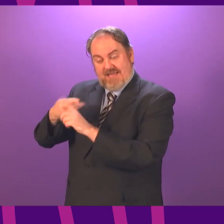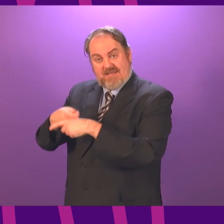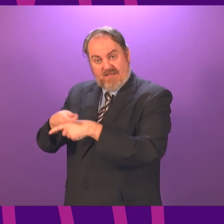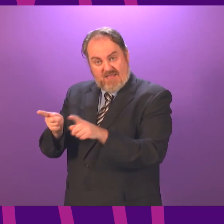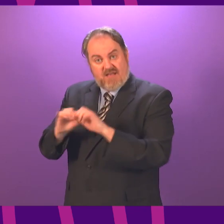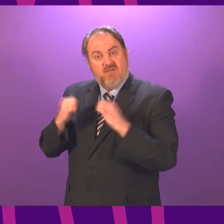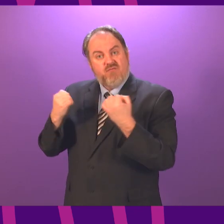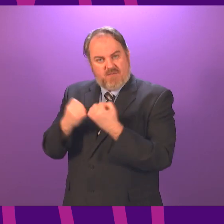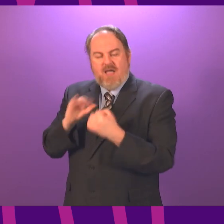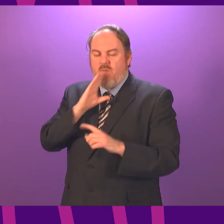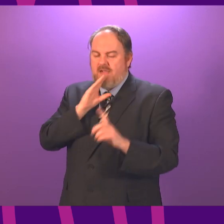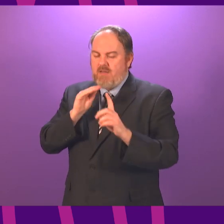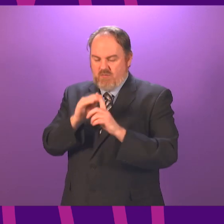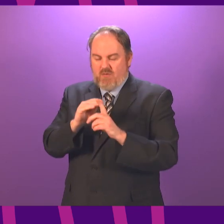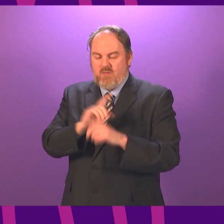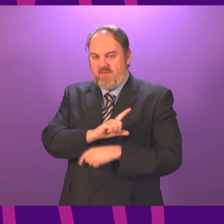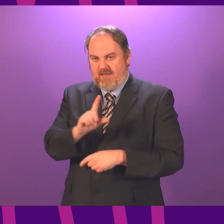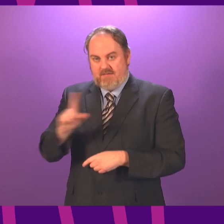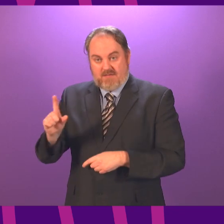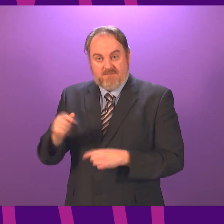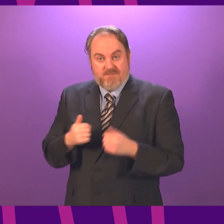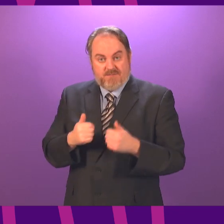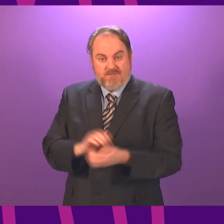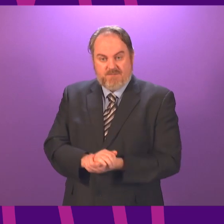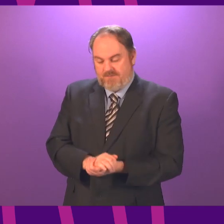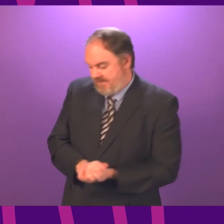and get back to Willie Coffey if that is not correct.